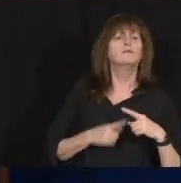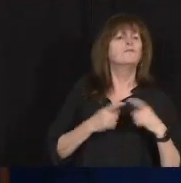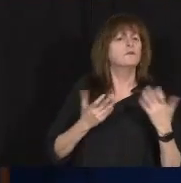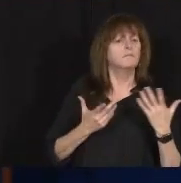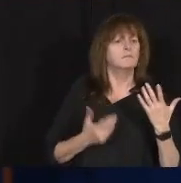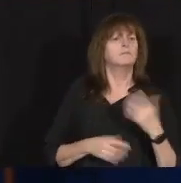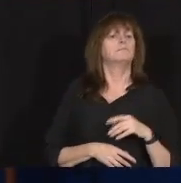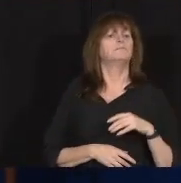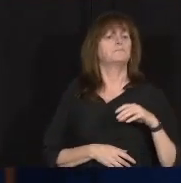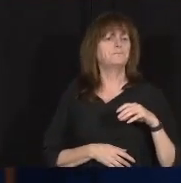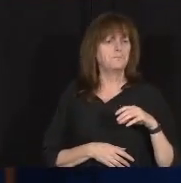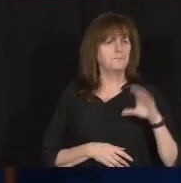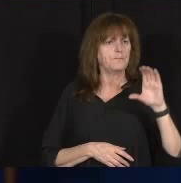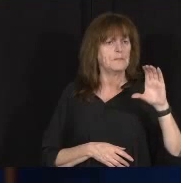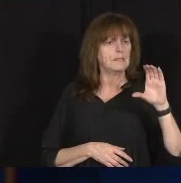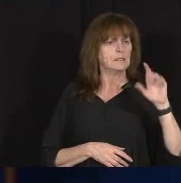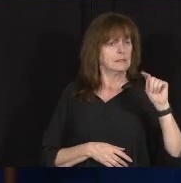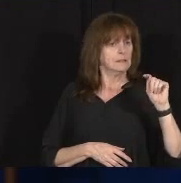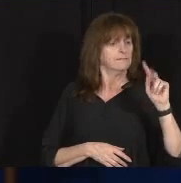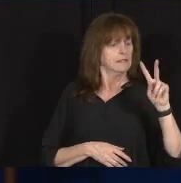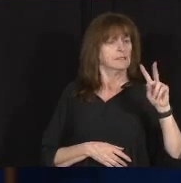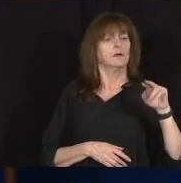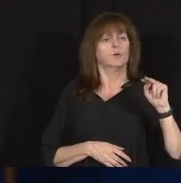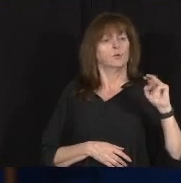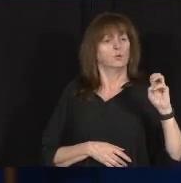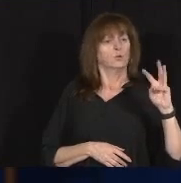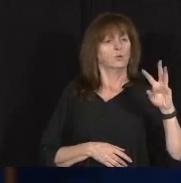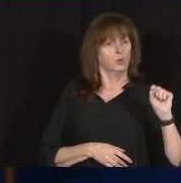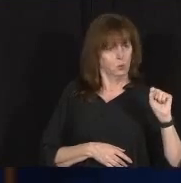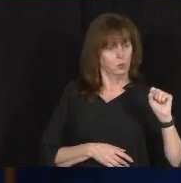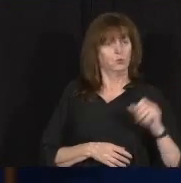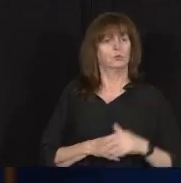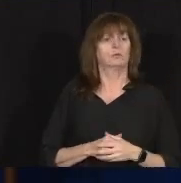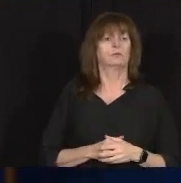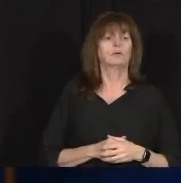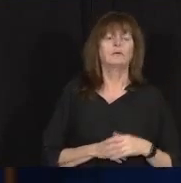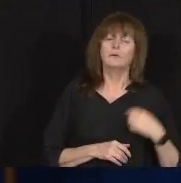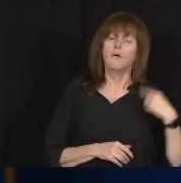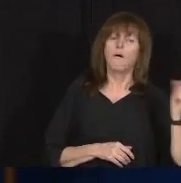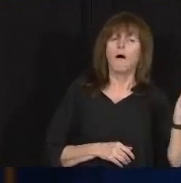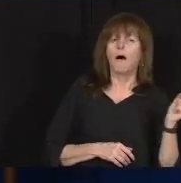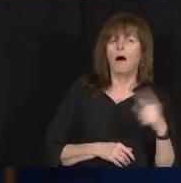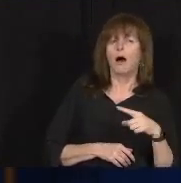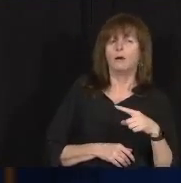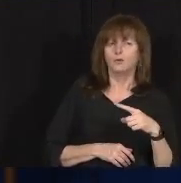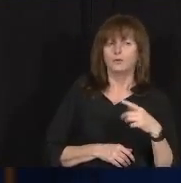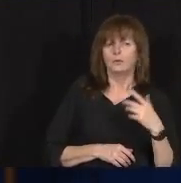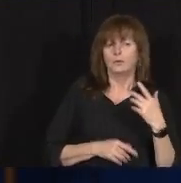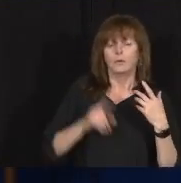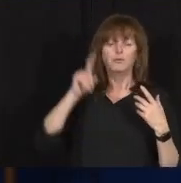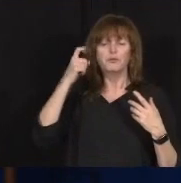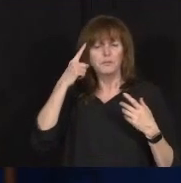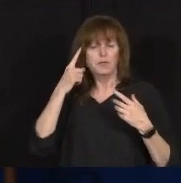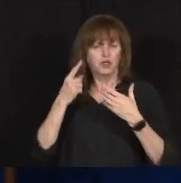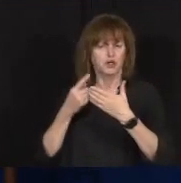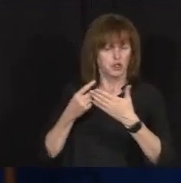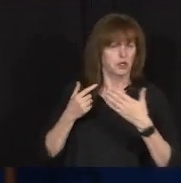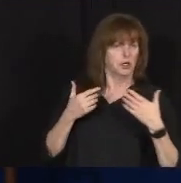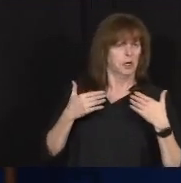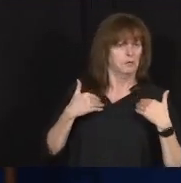SPEAKER: T his is a question for both the premier and health minister.